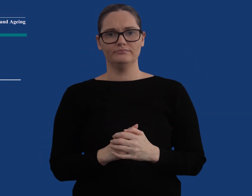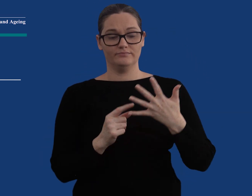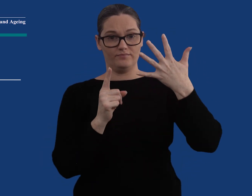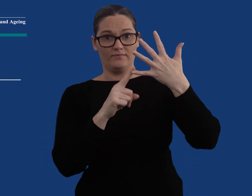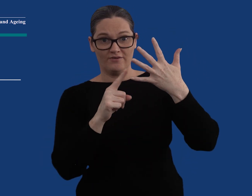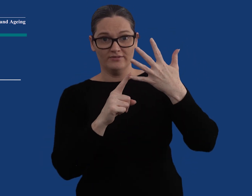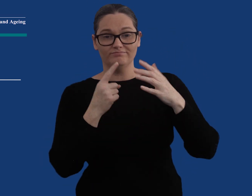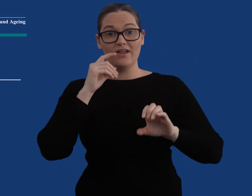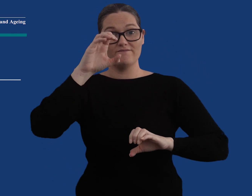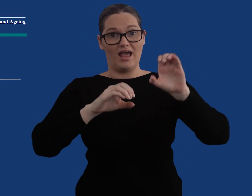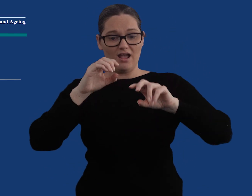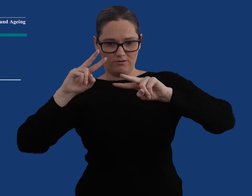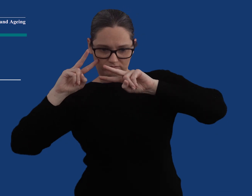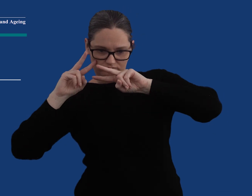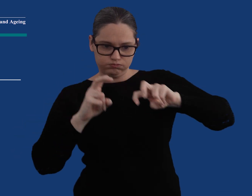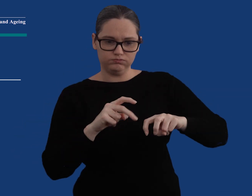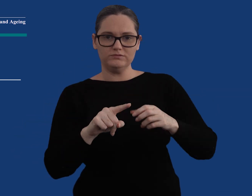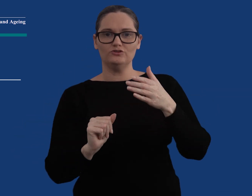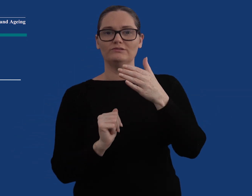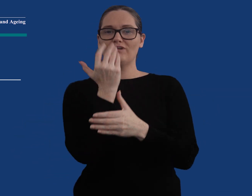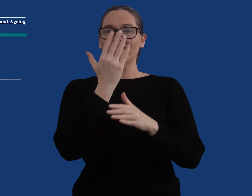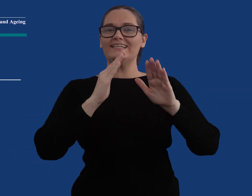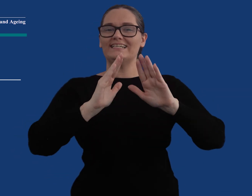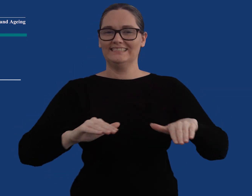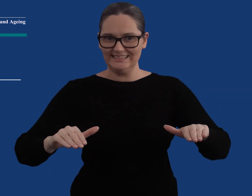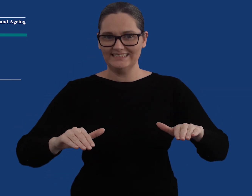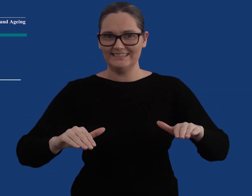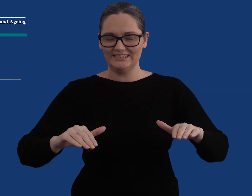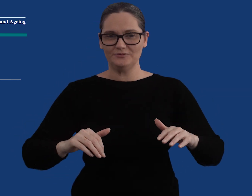• evaluation of Thriving Kids.